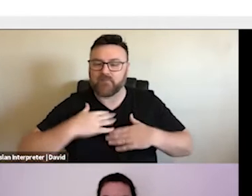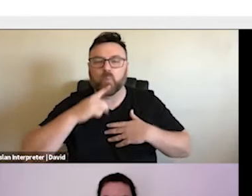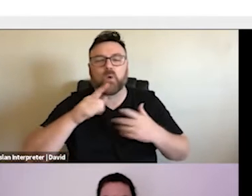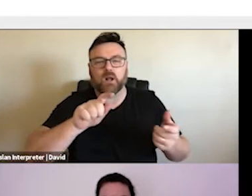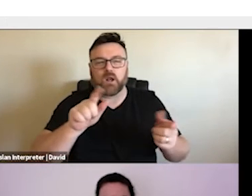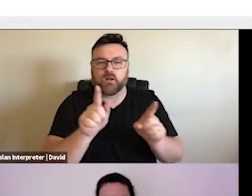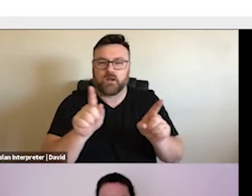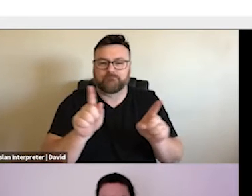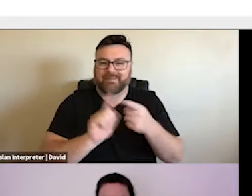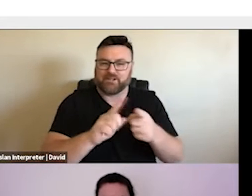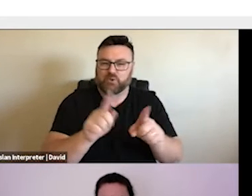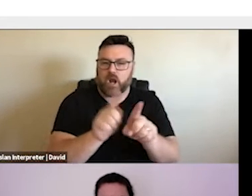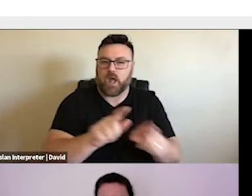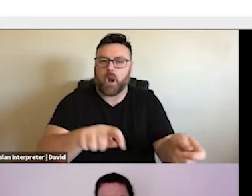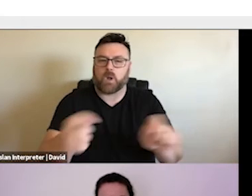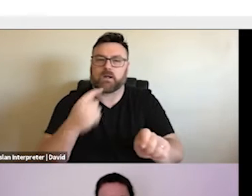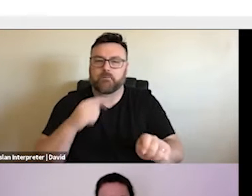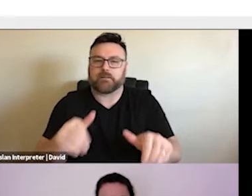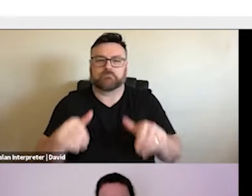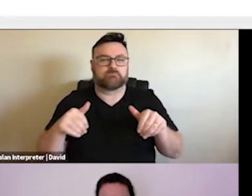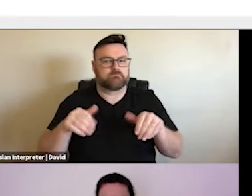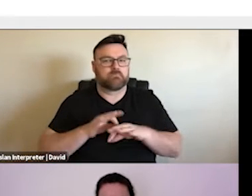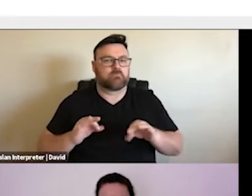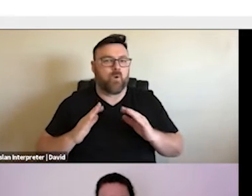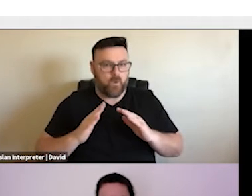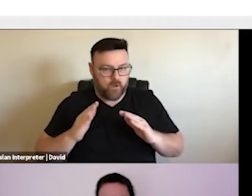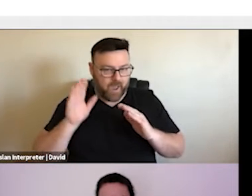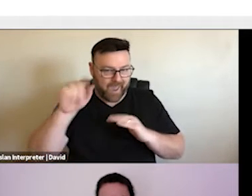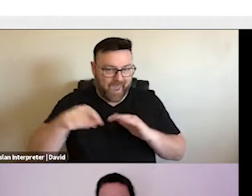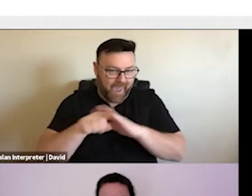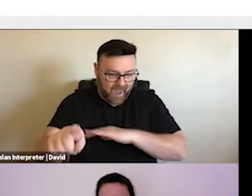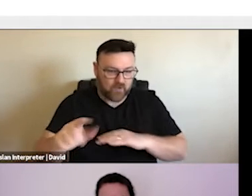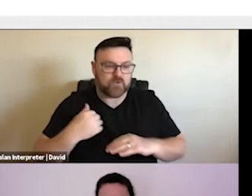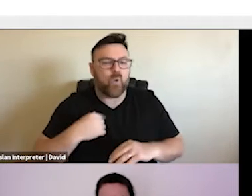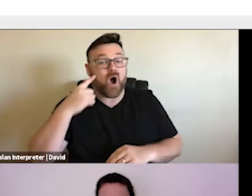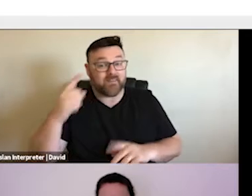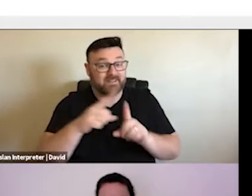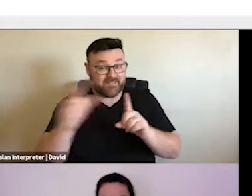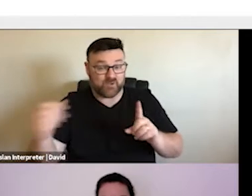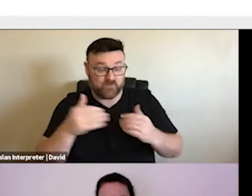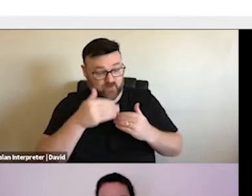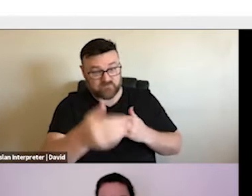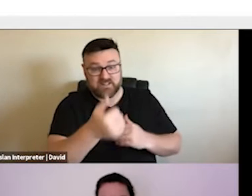I think digital remains a proposition for the next 6 to 12 months and long-term.